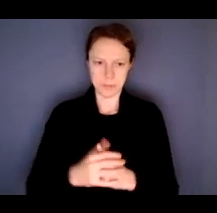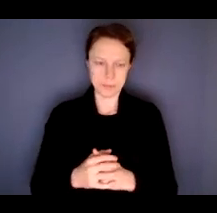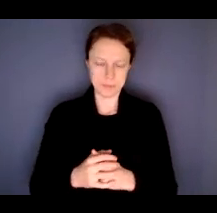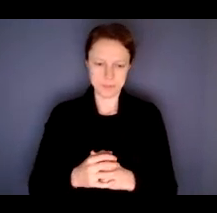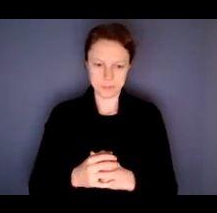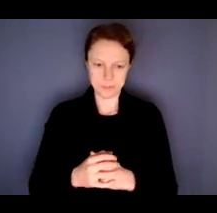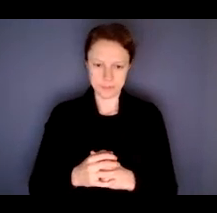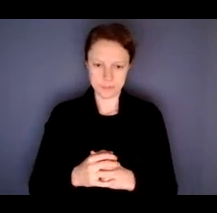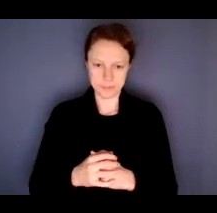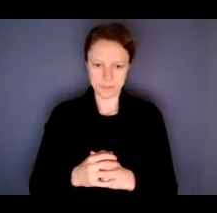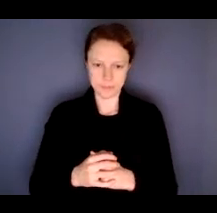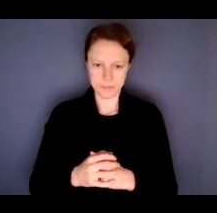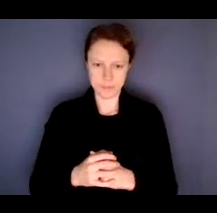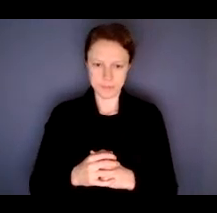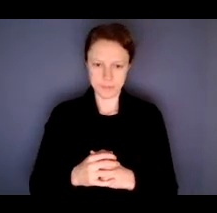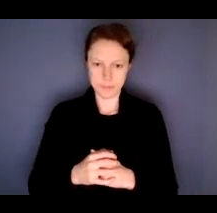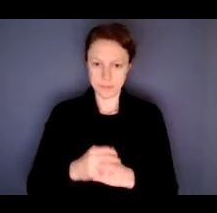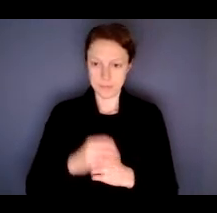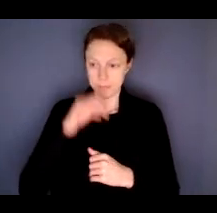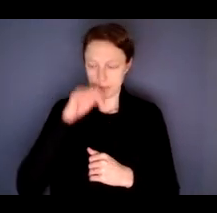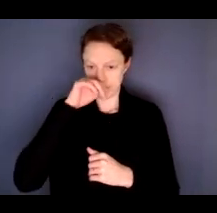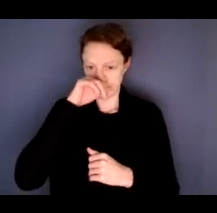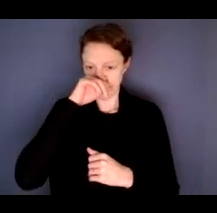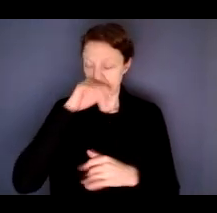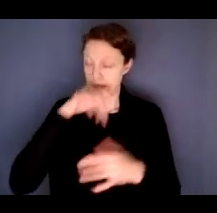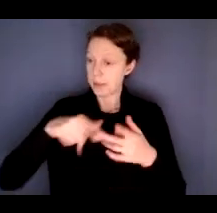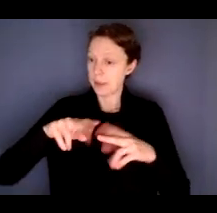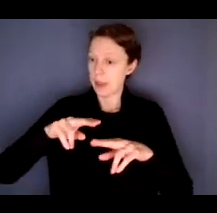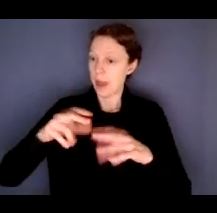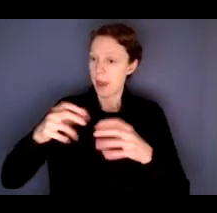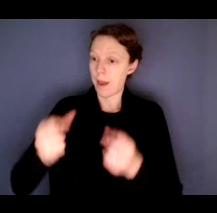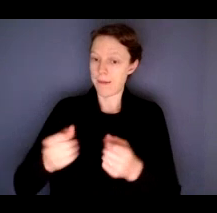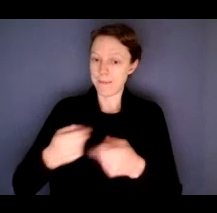I'd like you to download the handout if you haven't already. You're welcome to